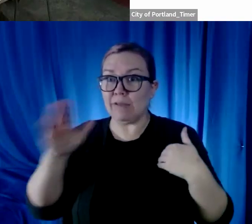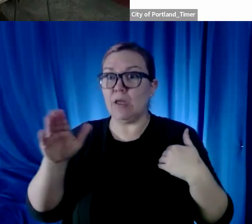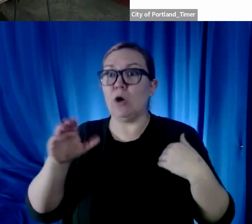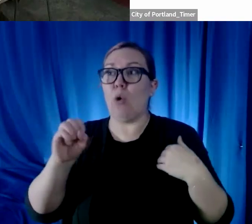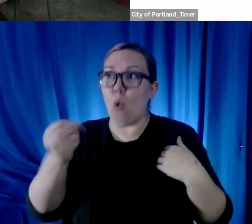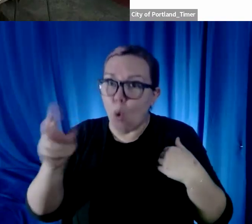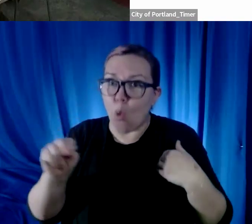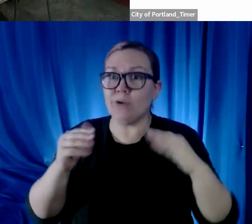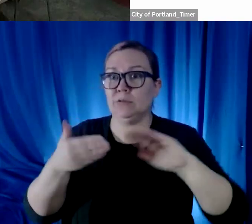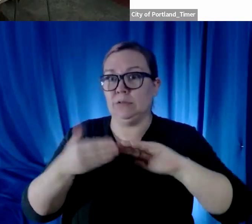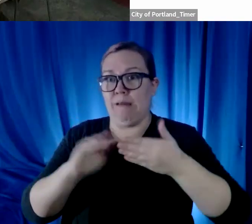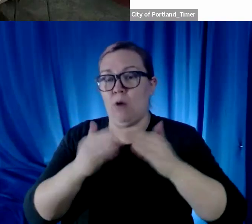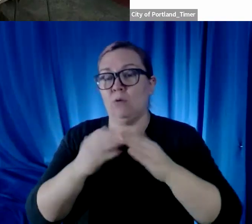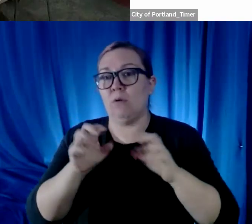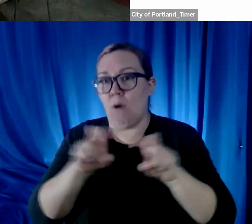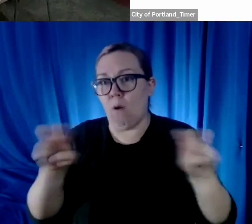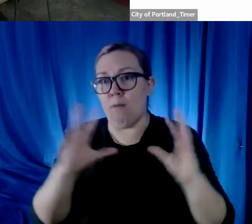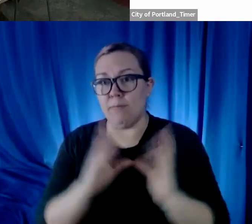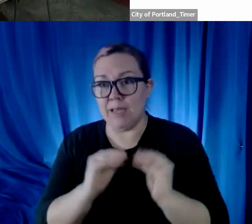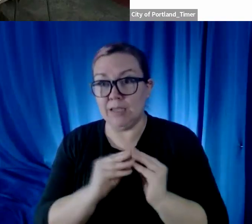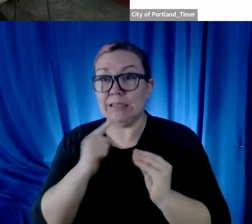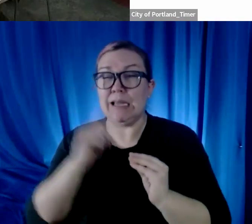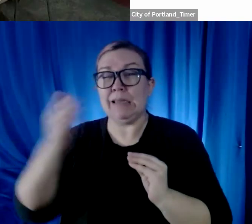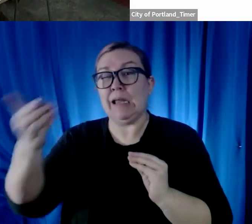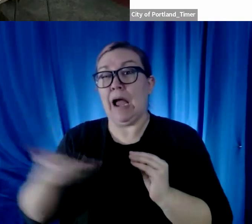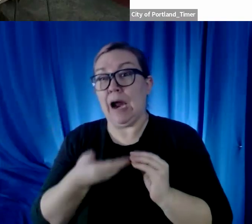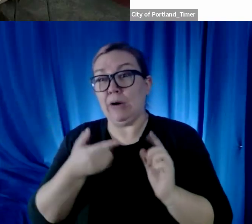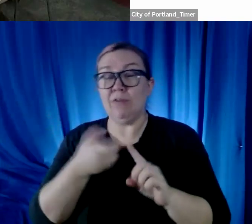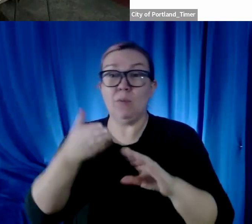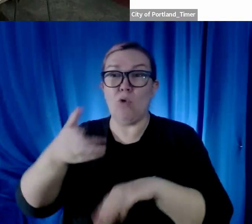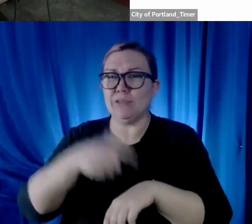Every year, the bureaus say they're hiring their way out of the overtime pit, but why believe them?